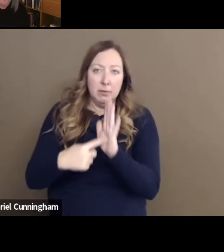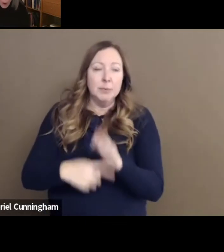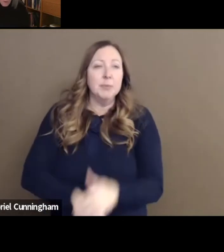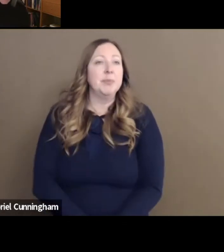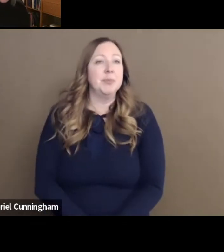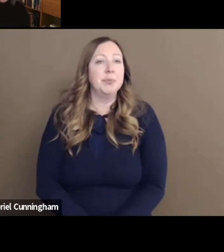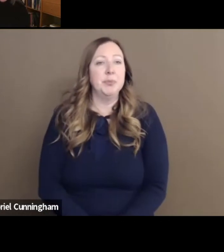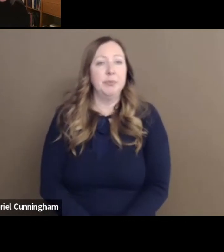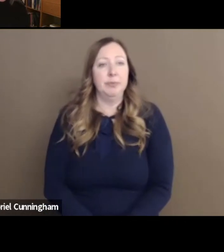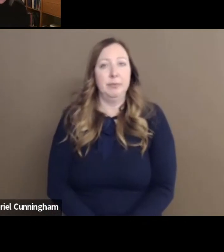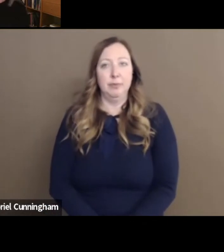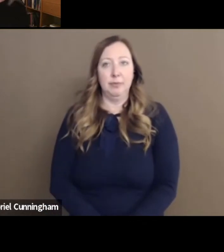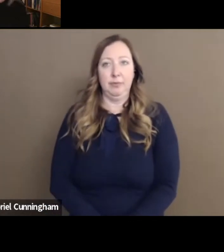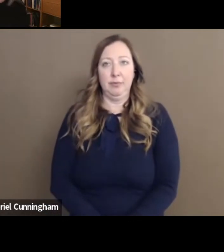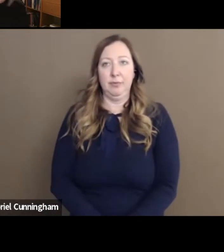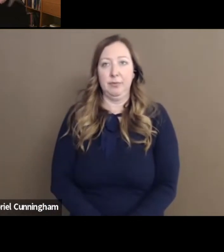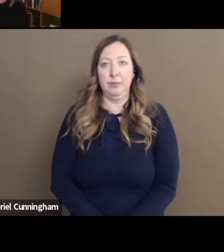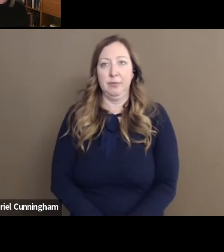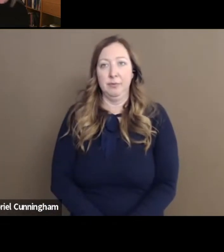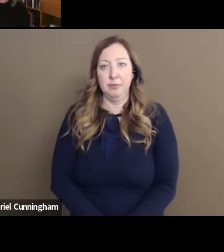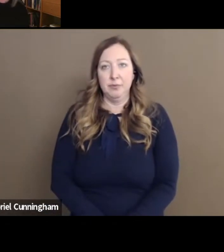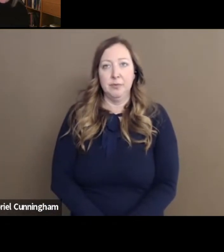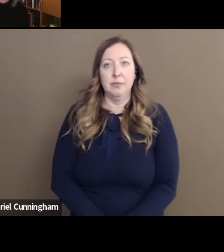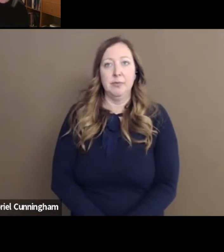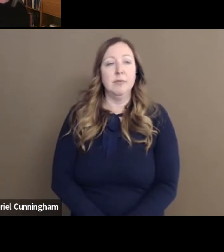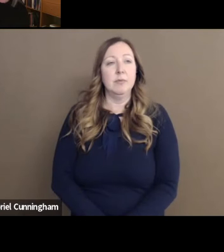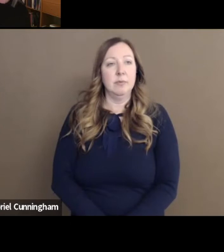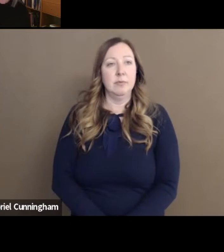wow